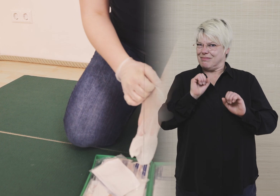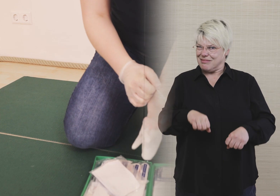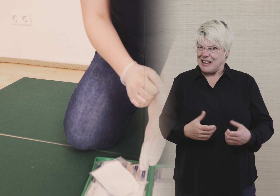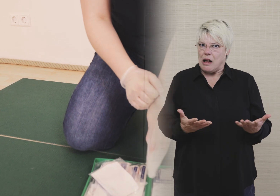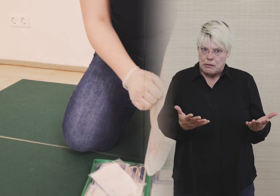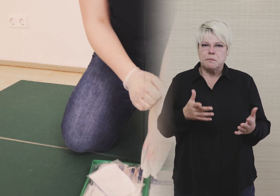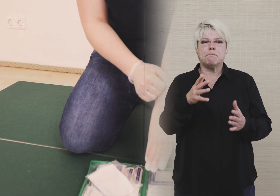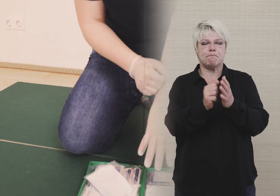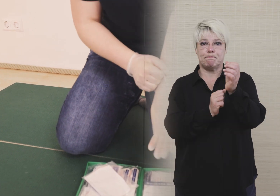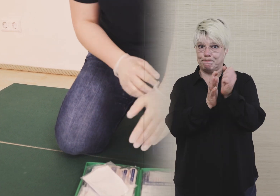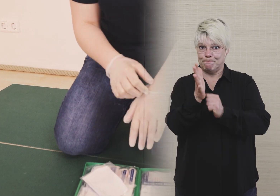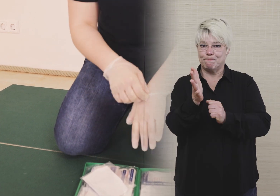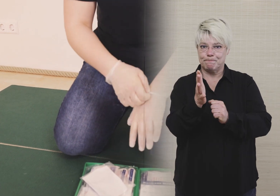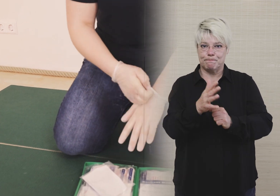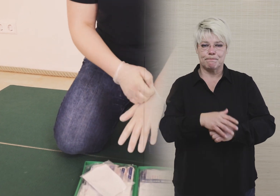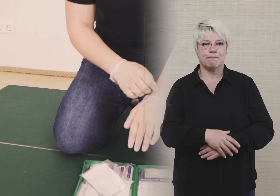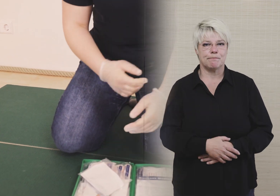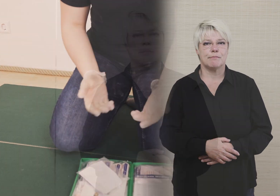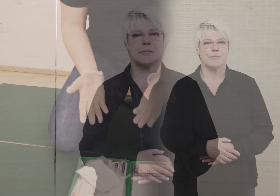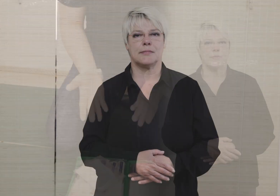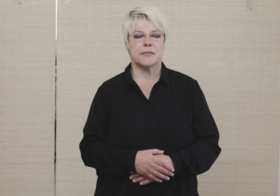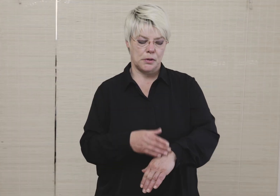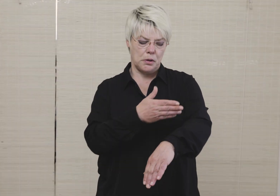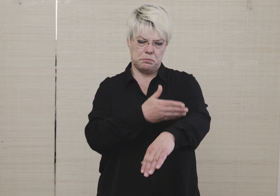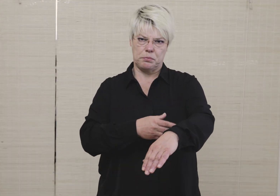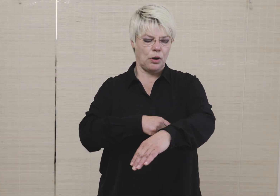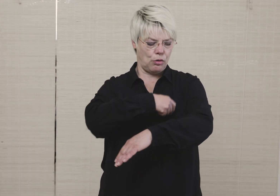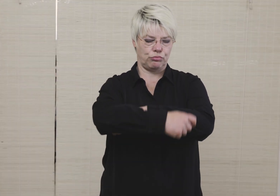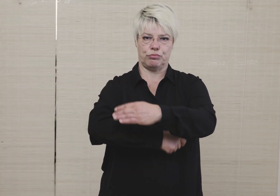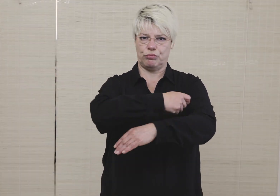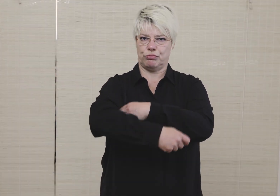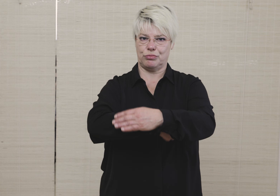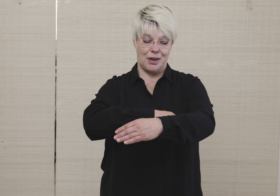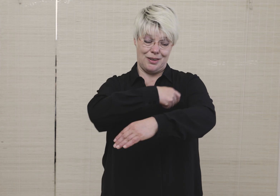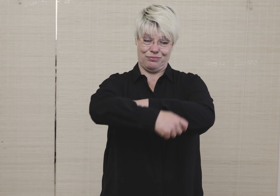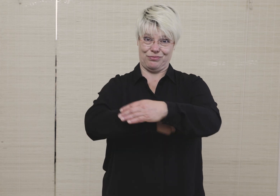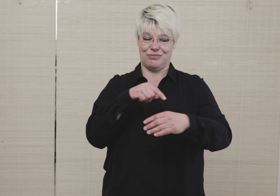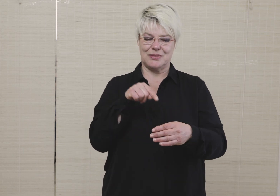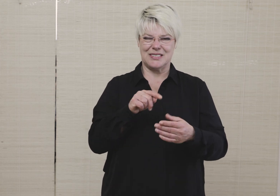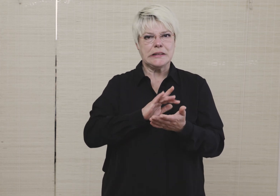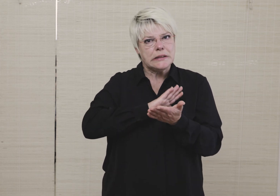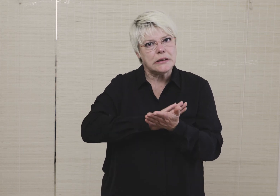When you help a wounded person, it is best to wear gloves And apply a new bandage